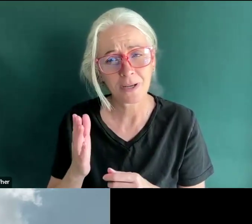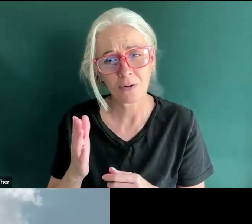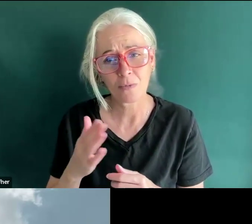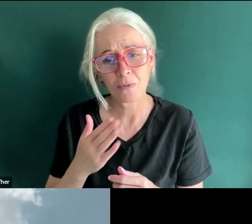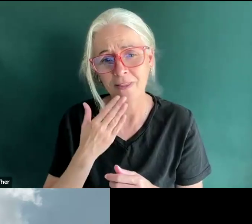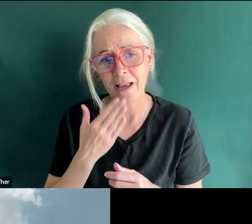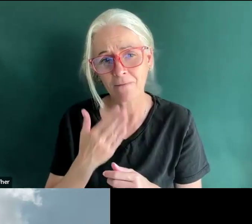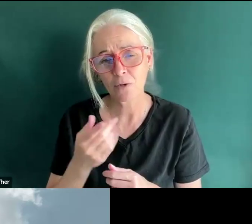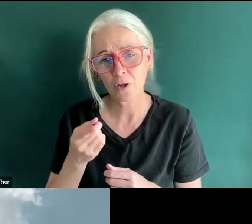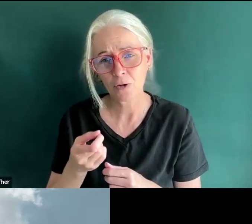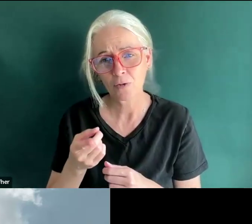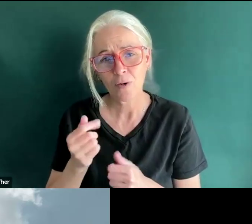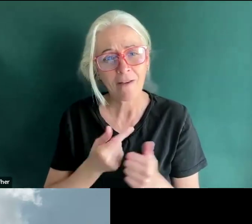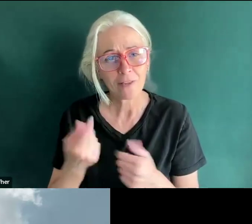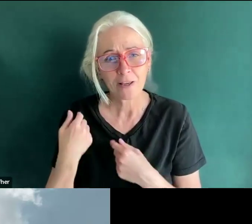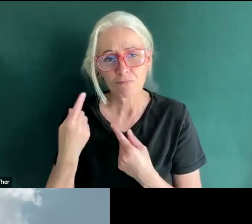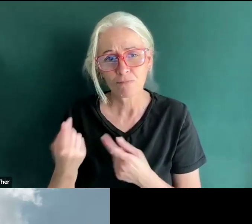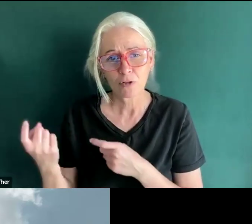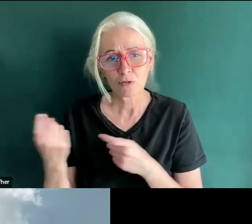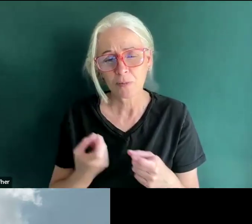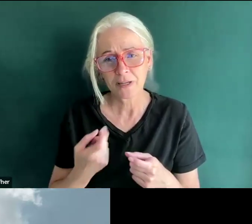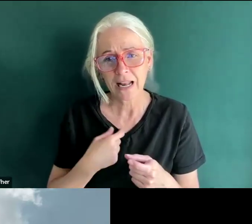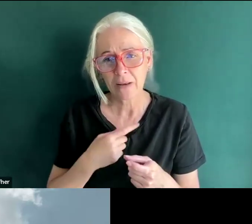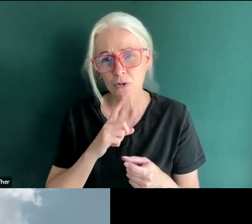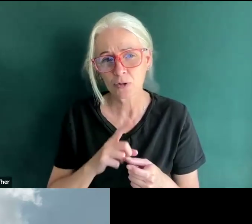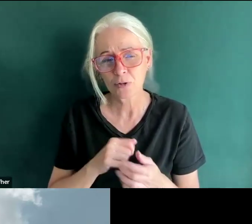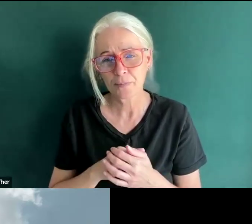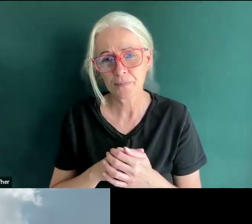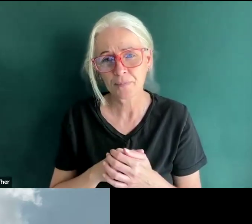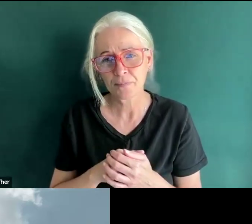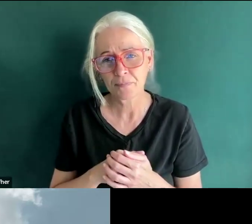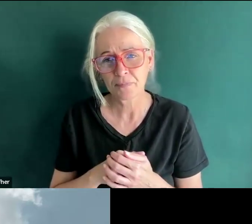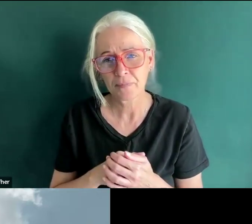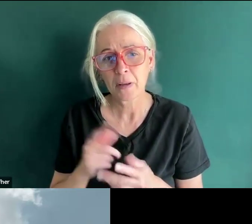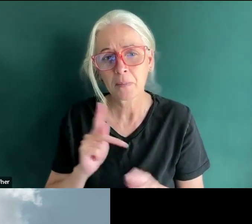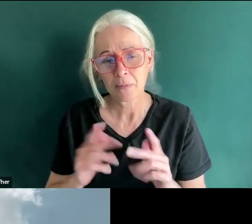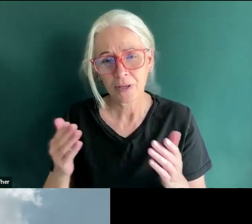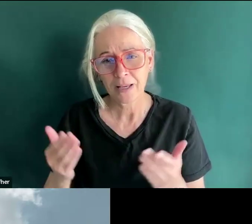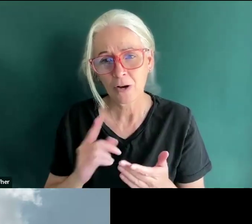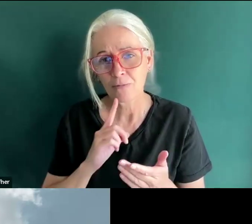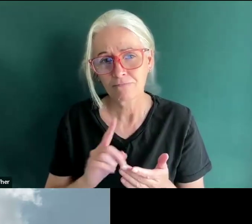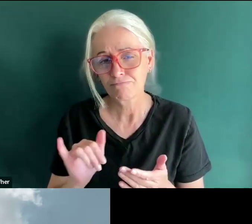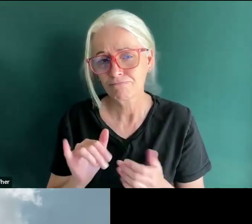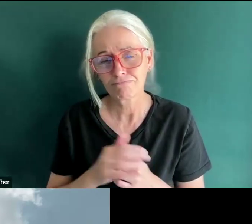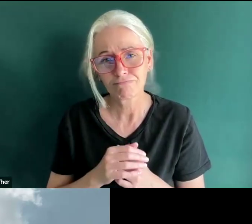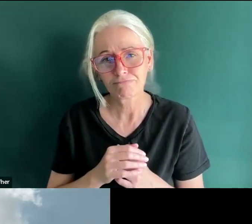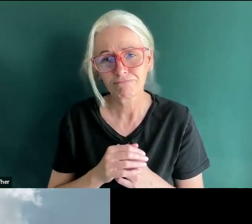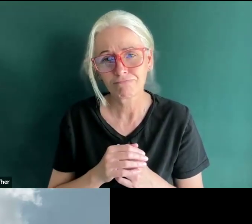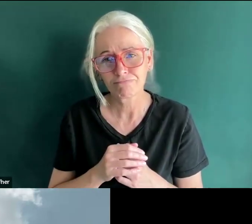thankful for everything you've contributed, and I'm sure folks here are as well. Just,